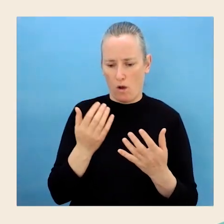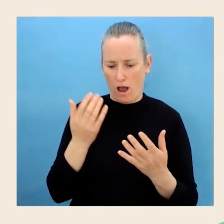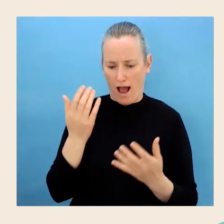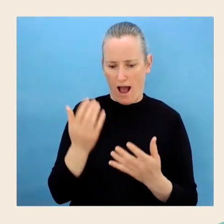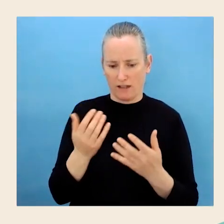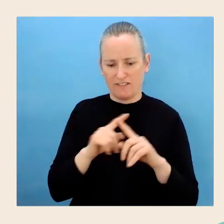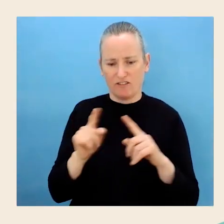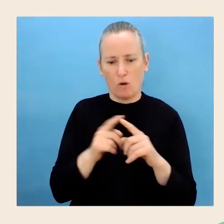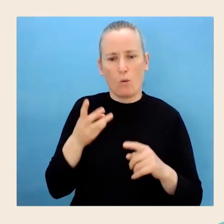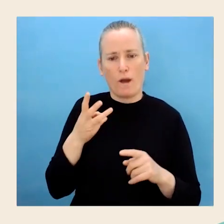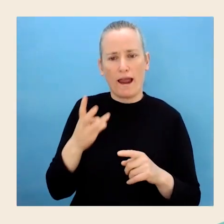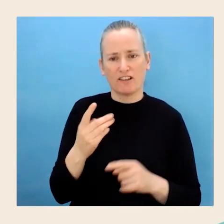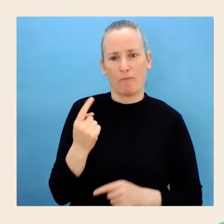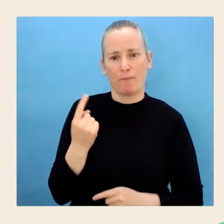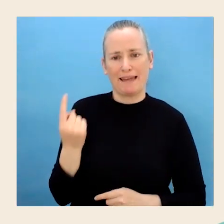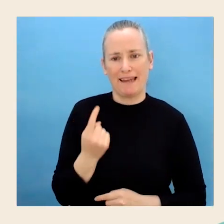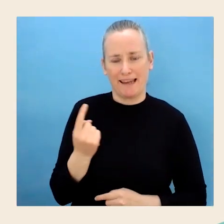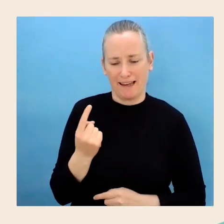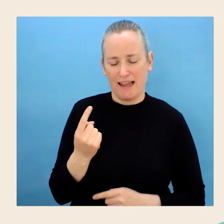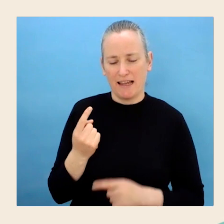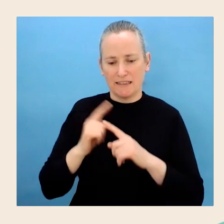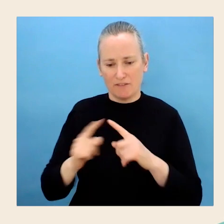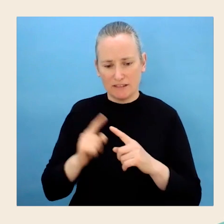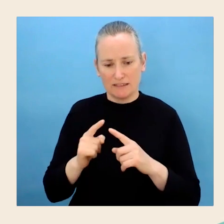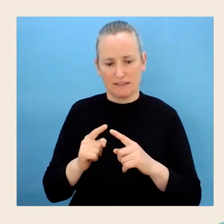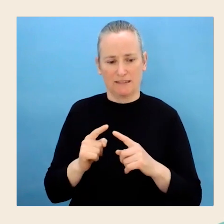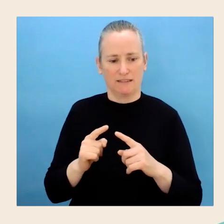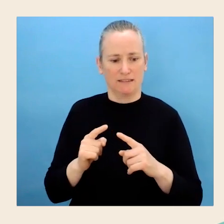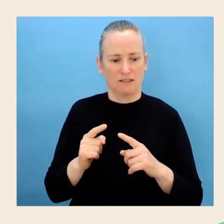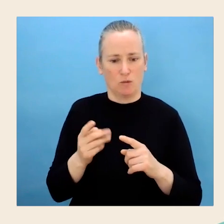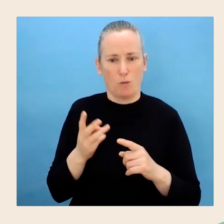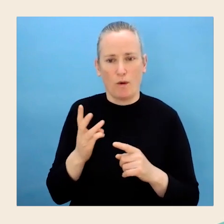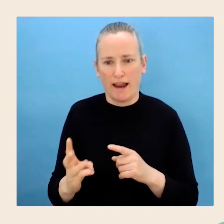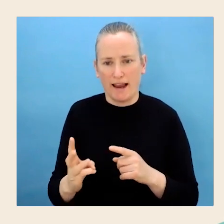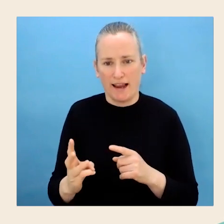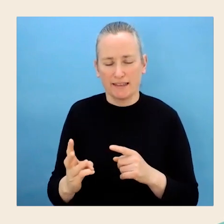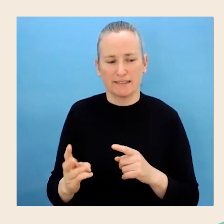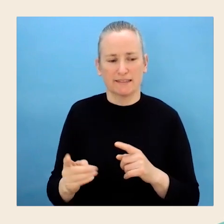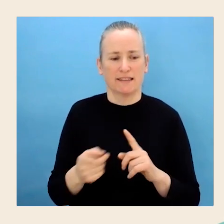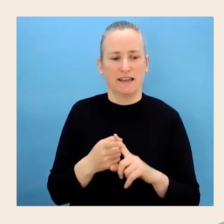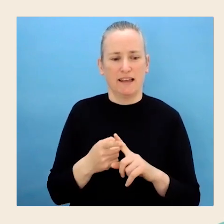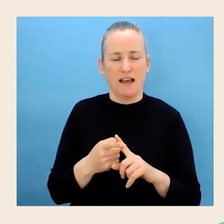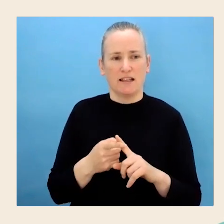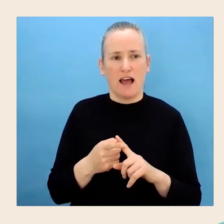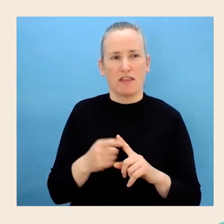just different modalities and broader themes that would work